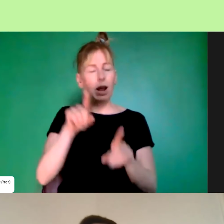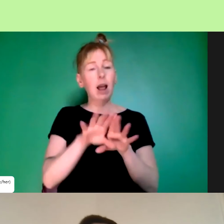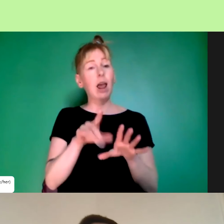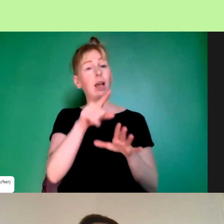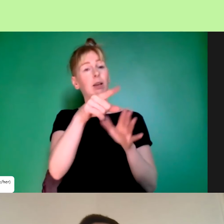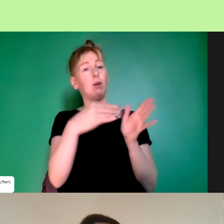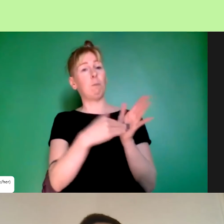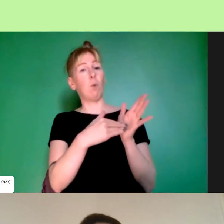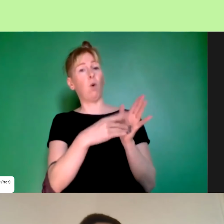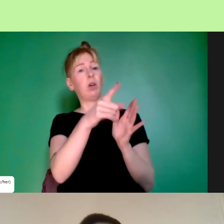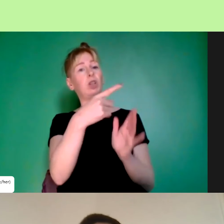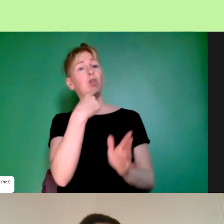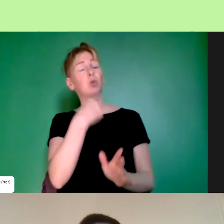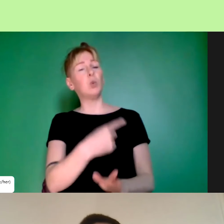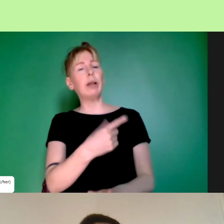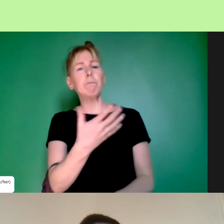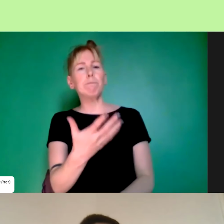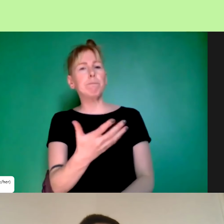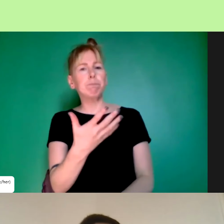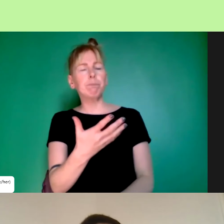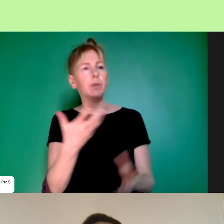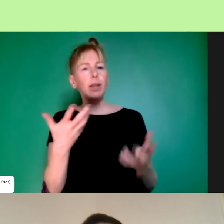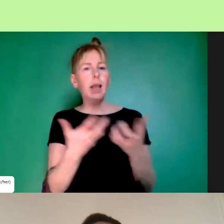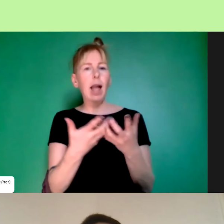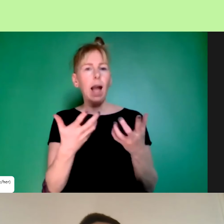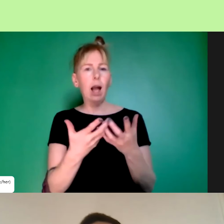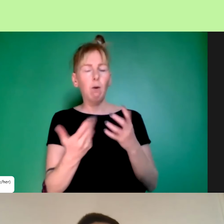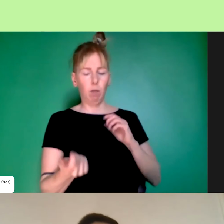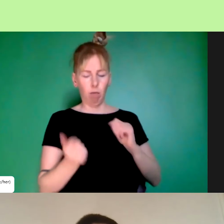how do we, how do we switch between the administrative and the creative or the